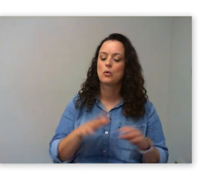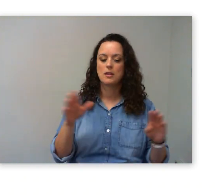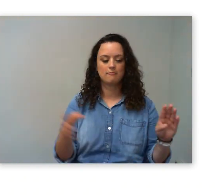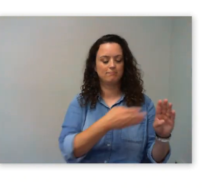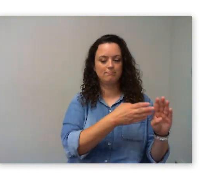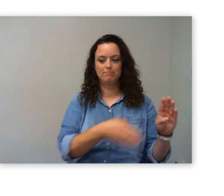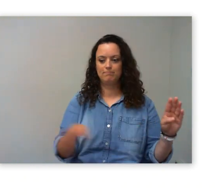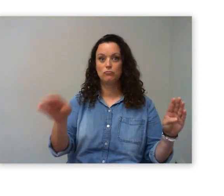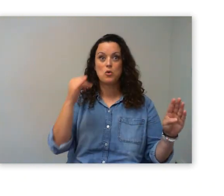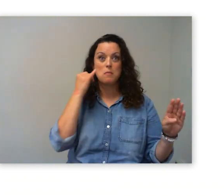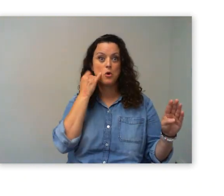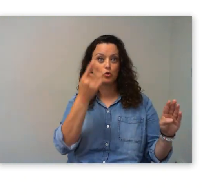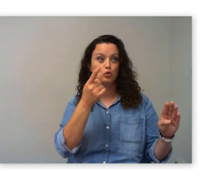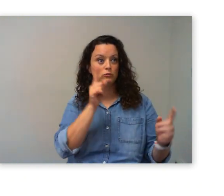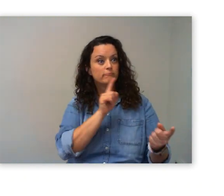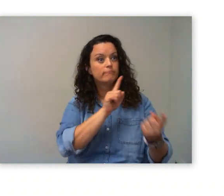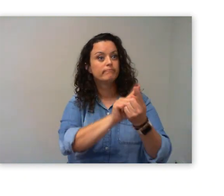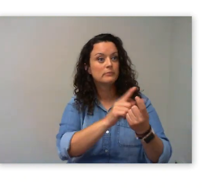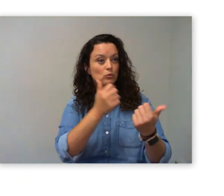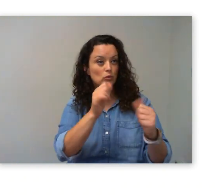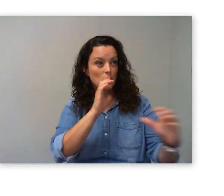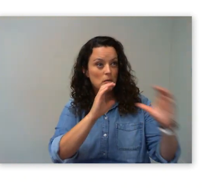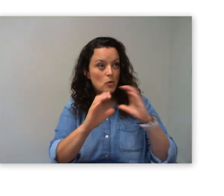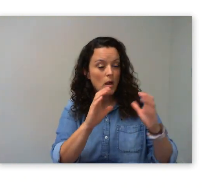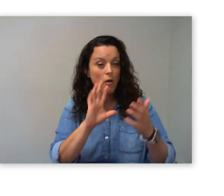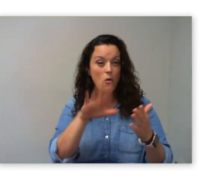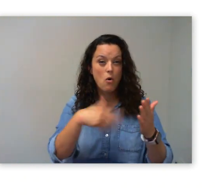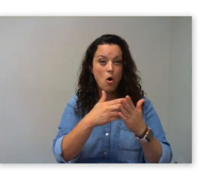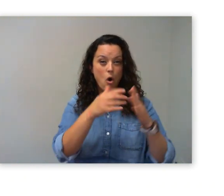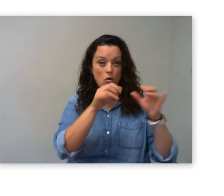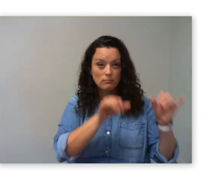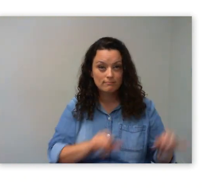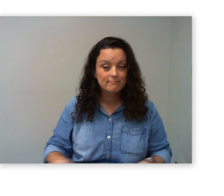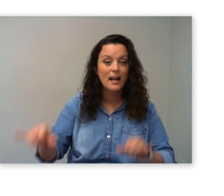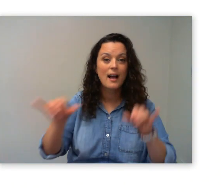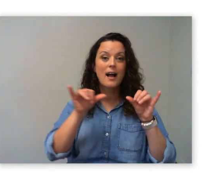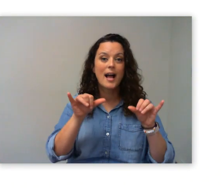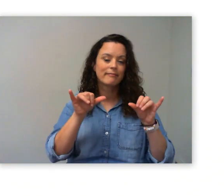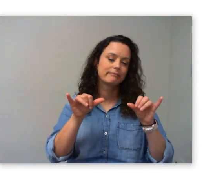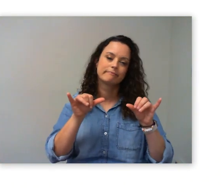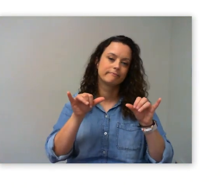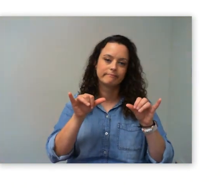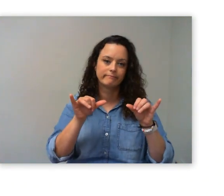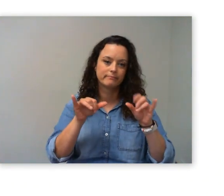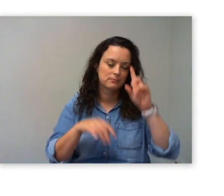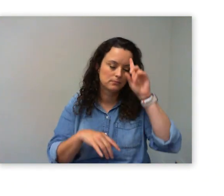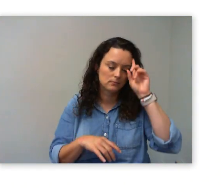you're communicating with somebody and not everybody has the same deafness i'll use my son